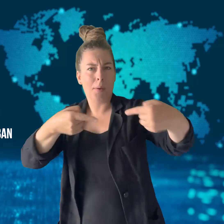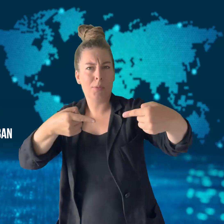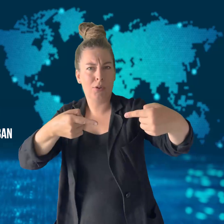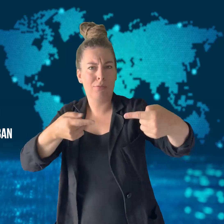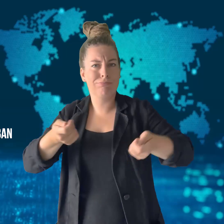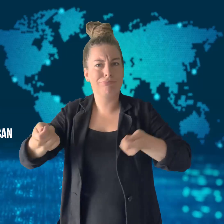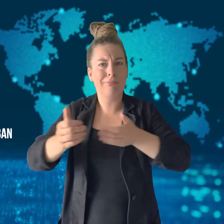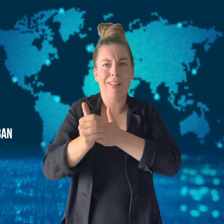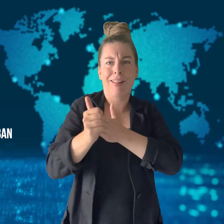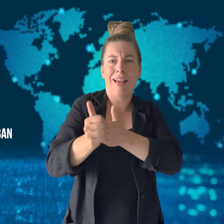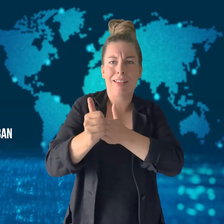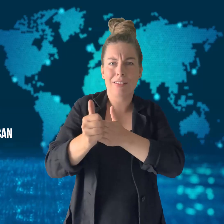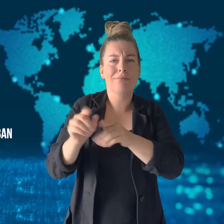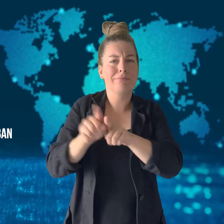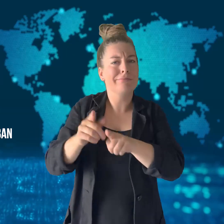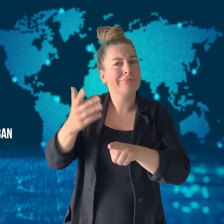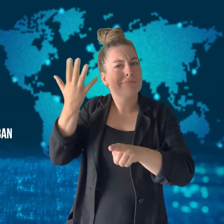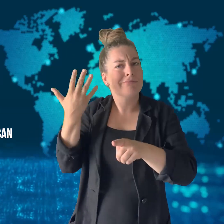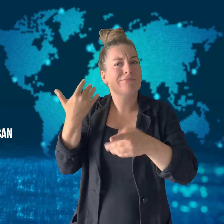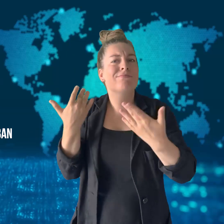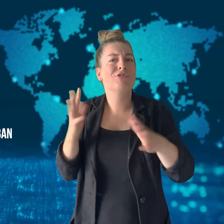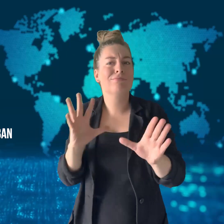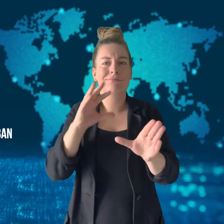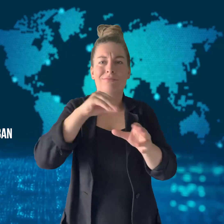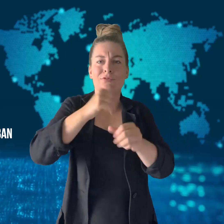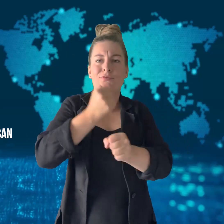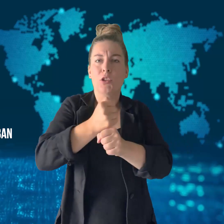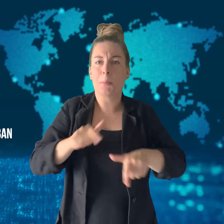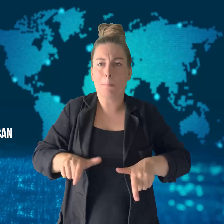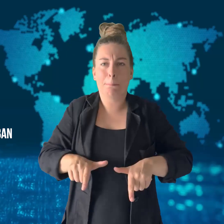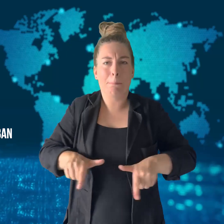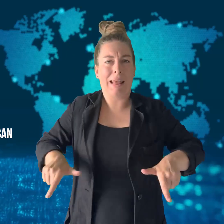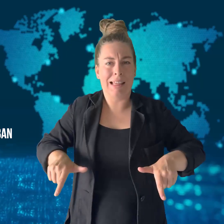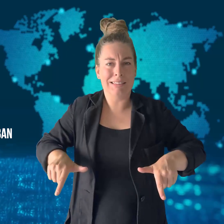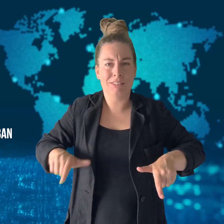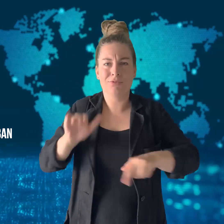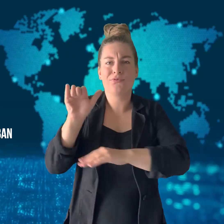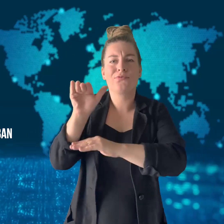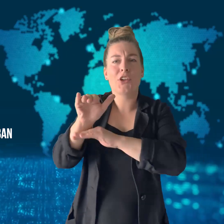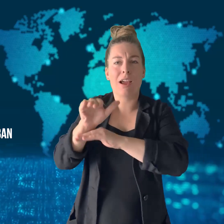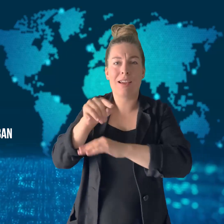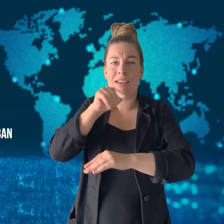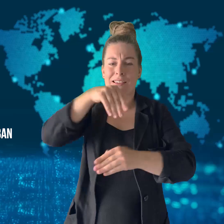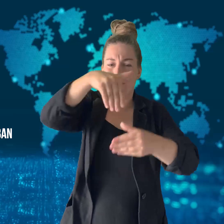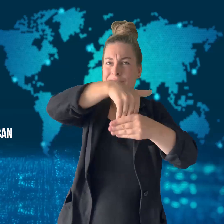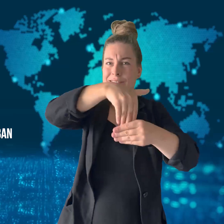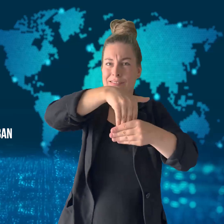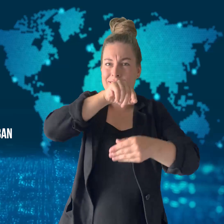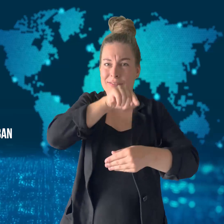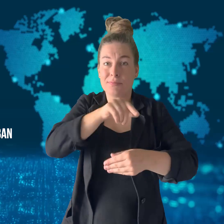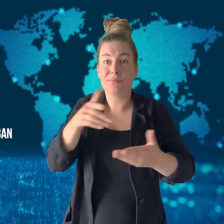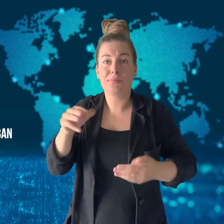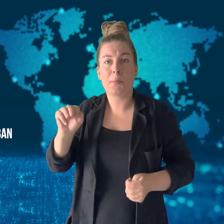Opposition leader and former interior minister,